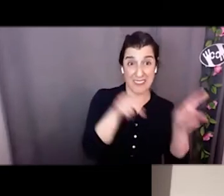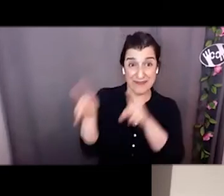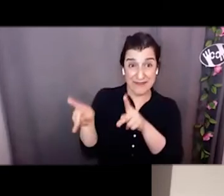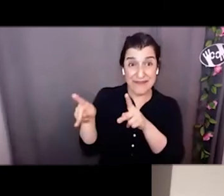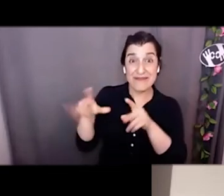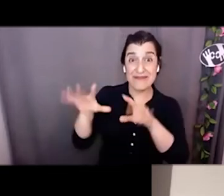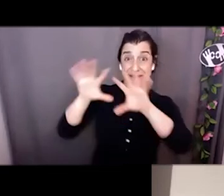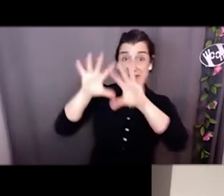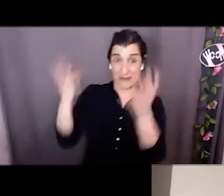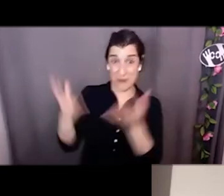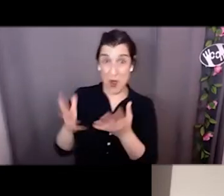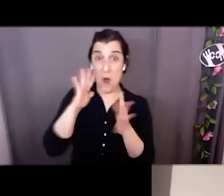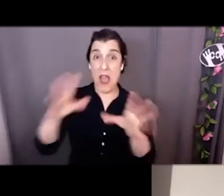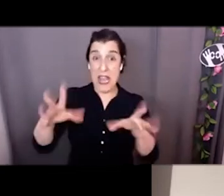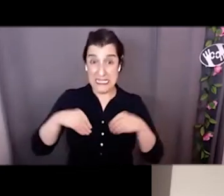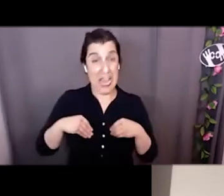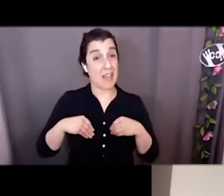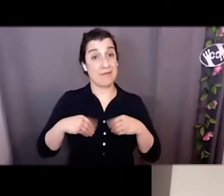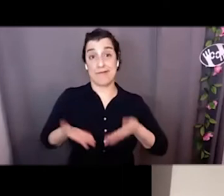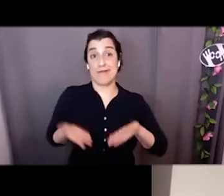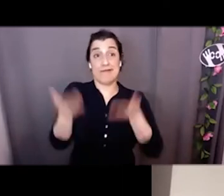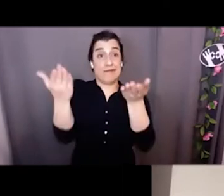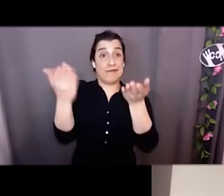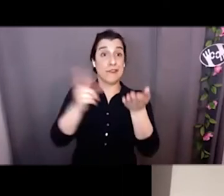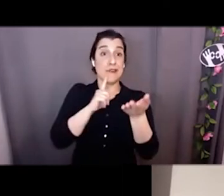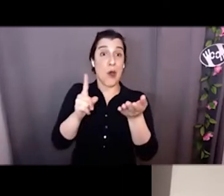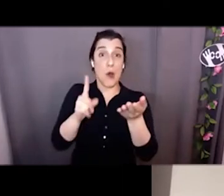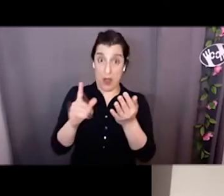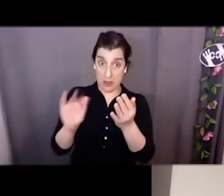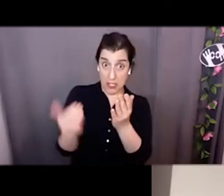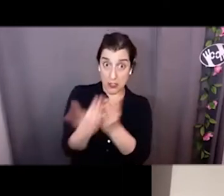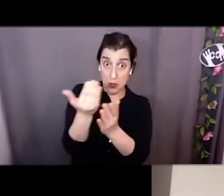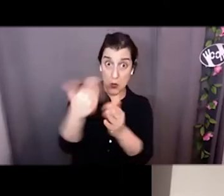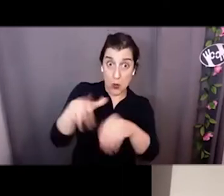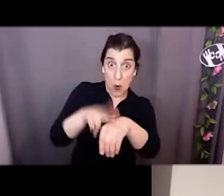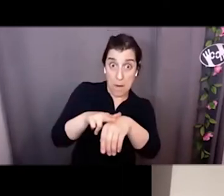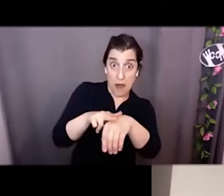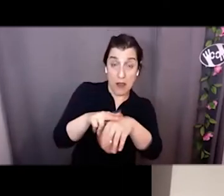accept this type of centralized control as a new normal. Well, the people who value their mobility,